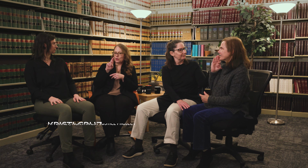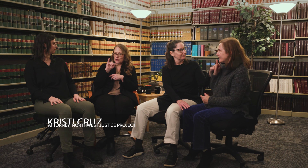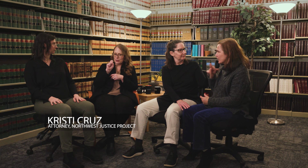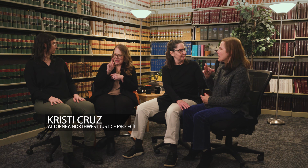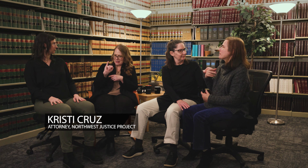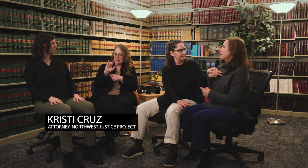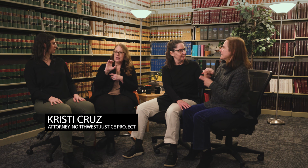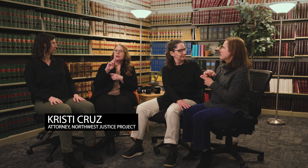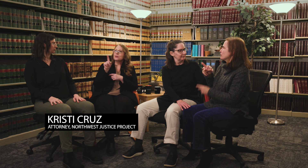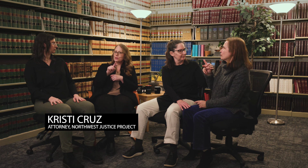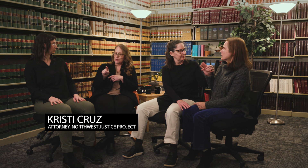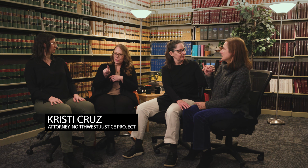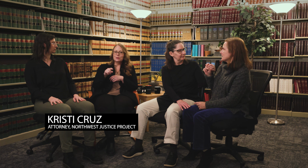My name is Kristi Cruz.